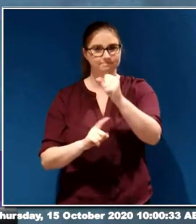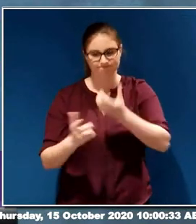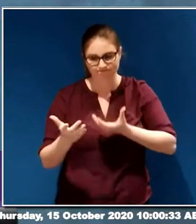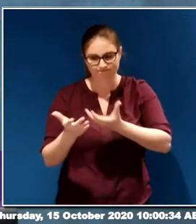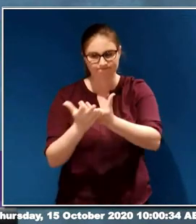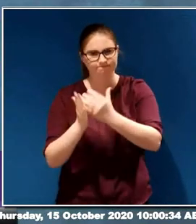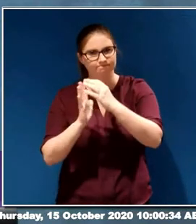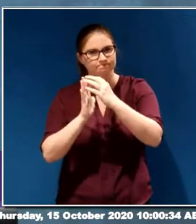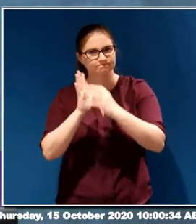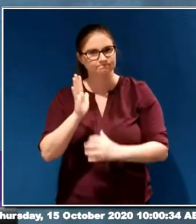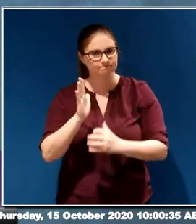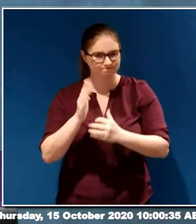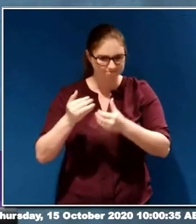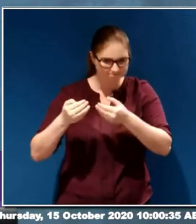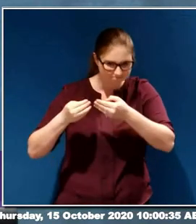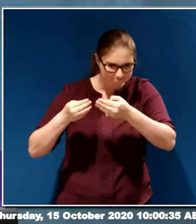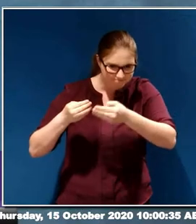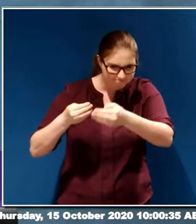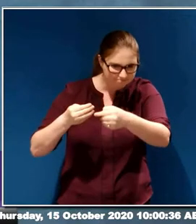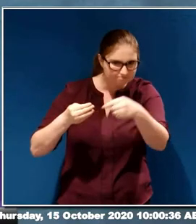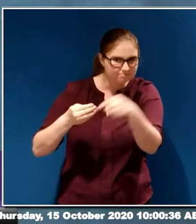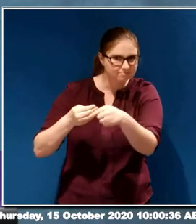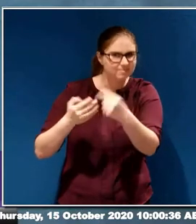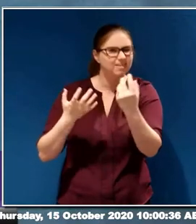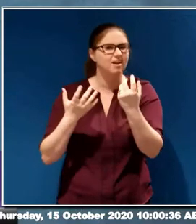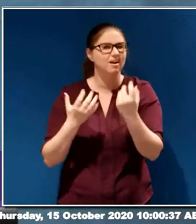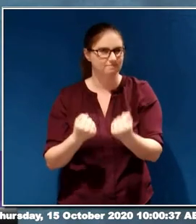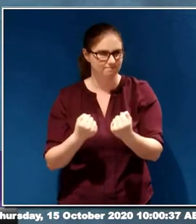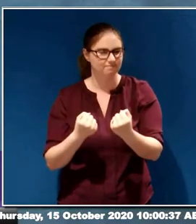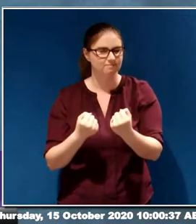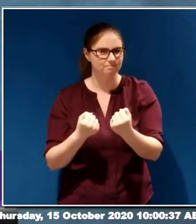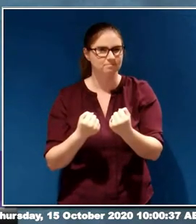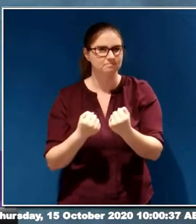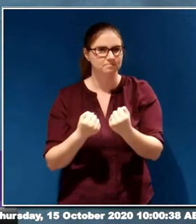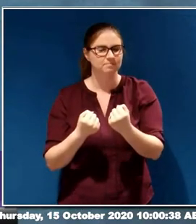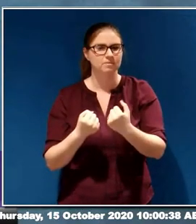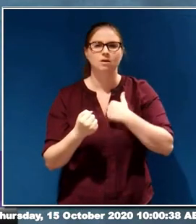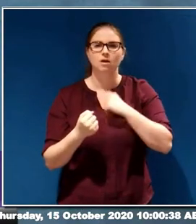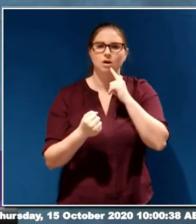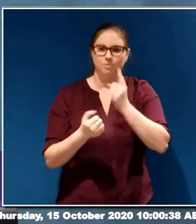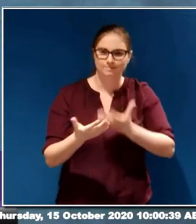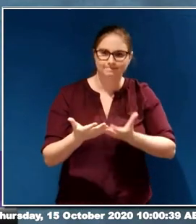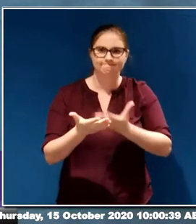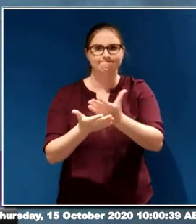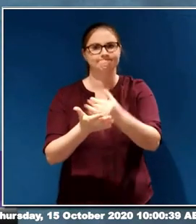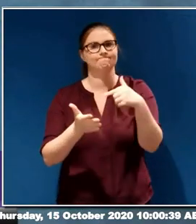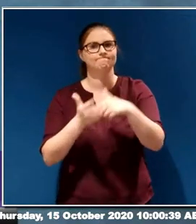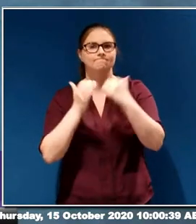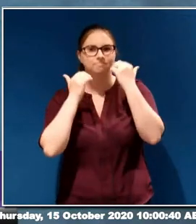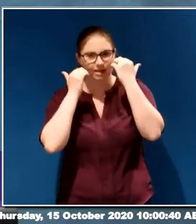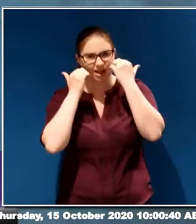In due course I will tender that statement and ask that it be marked Exhibit 7.116.